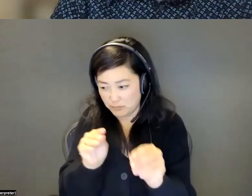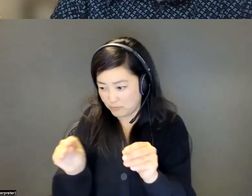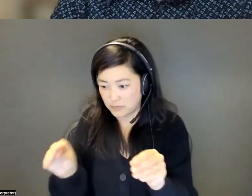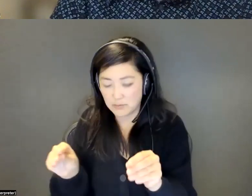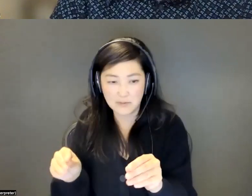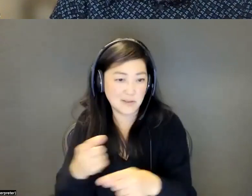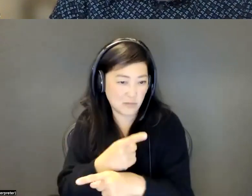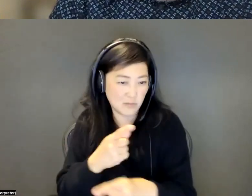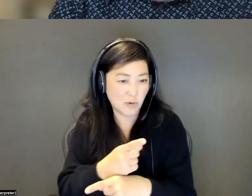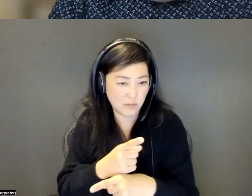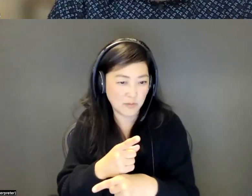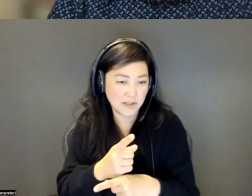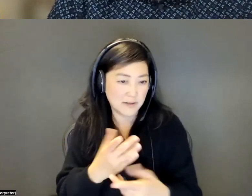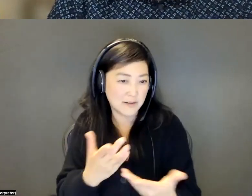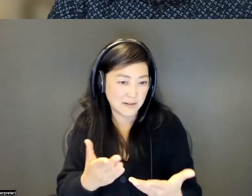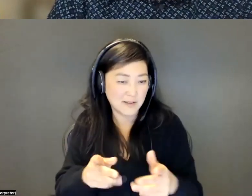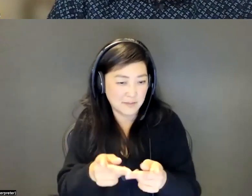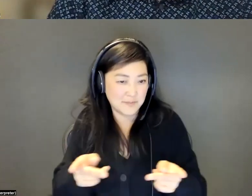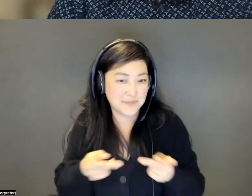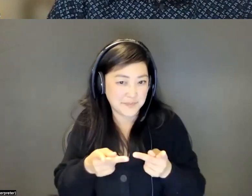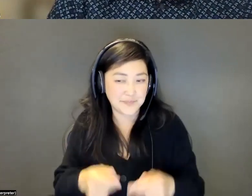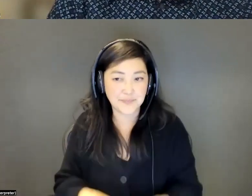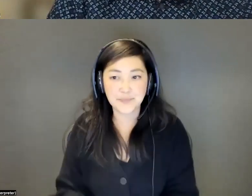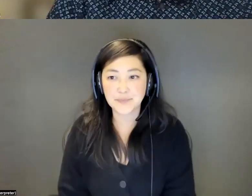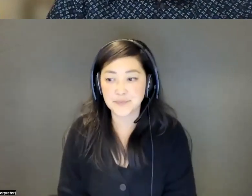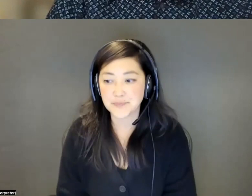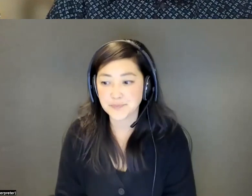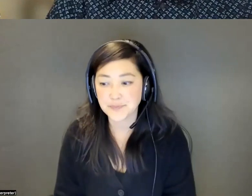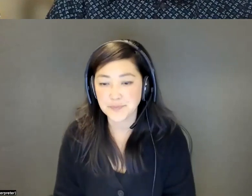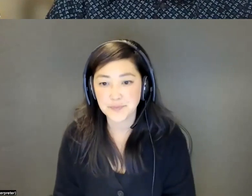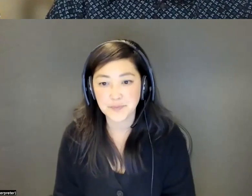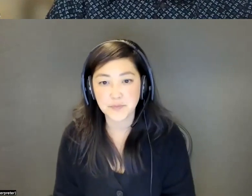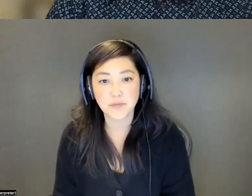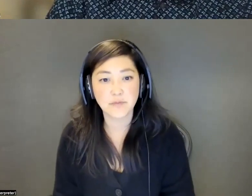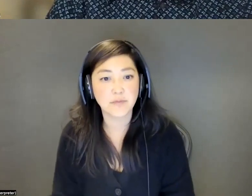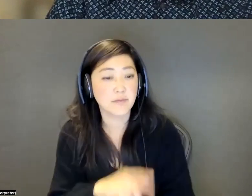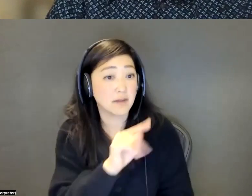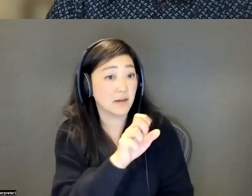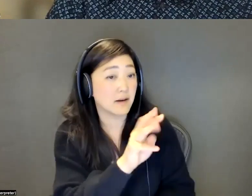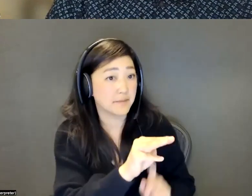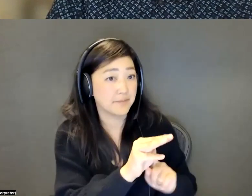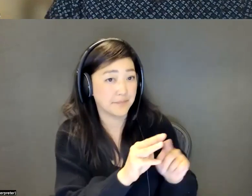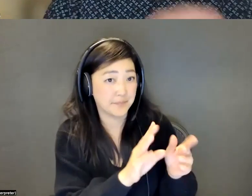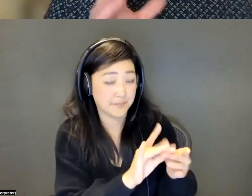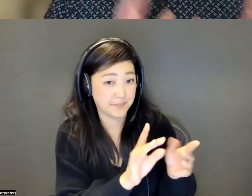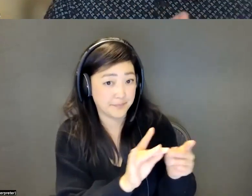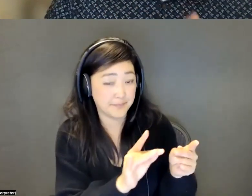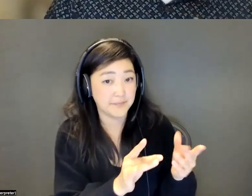Tim: And just a sort of spinoff from that, since you referred to shelves in